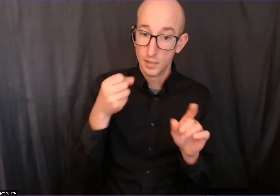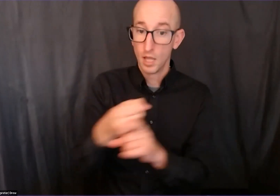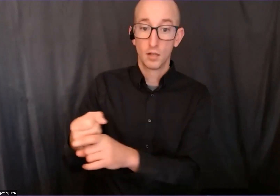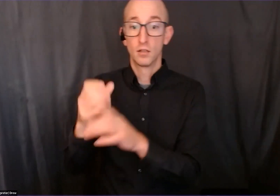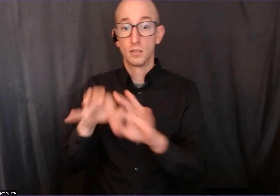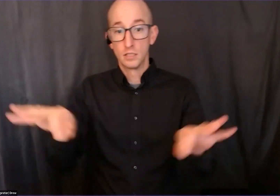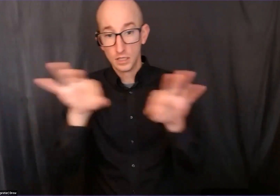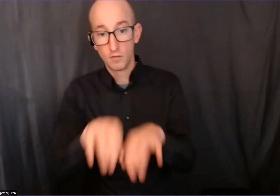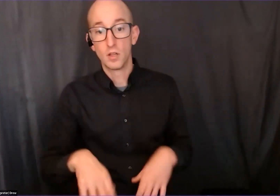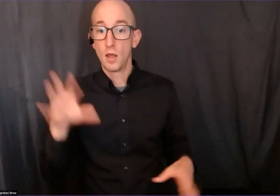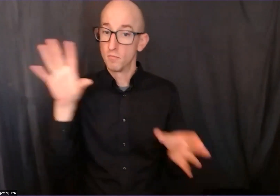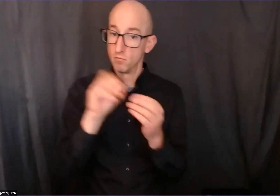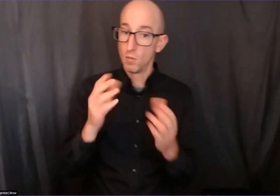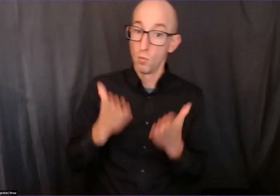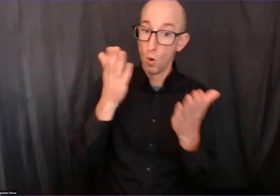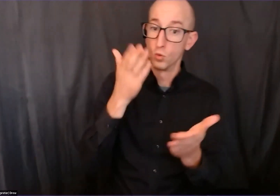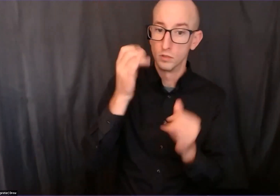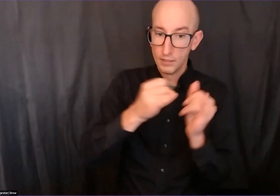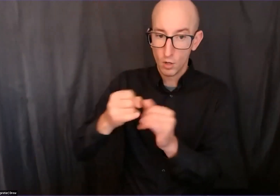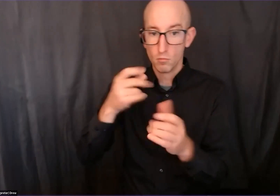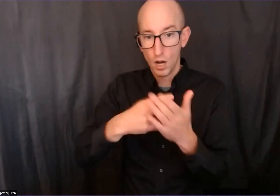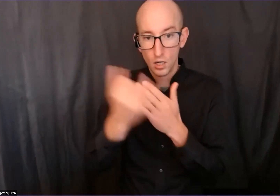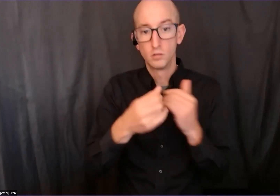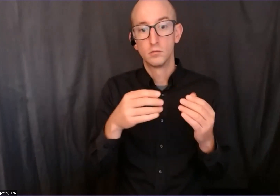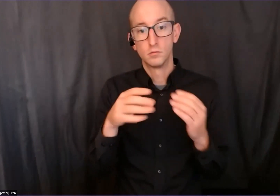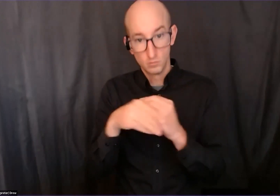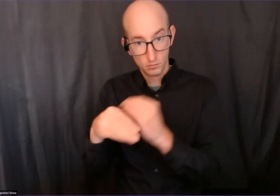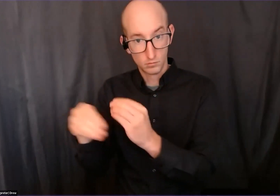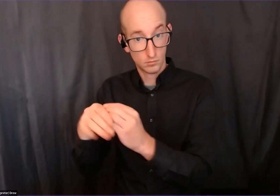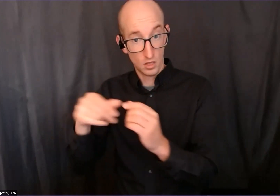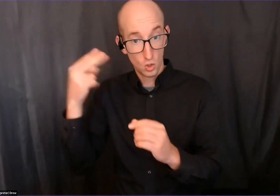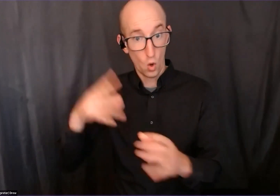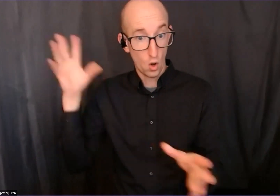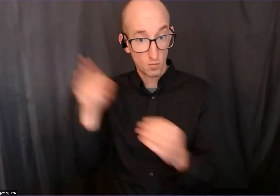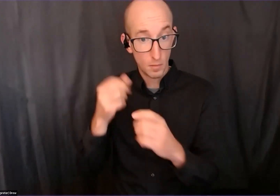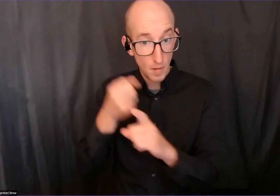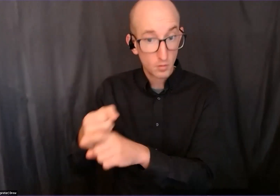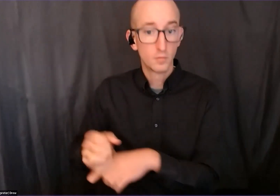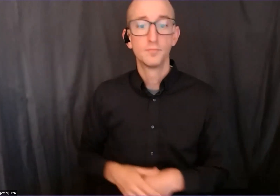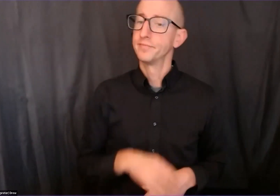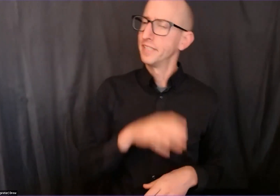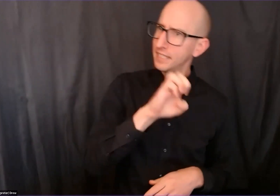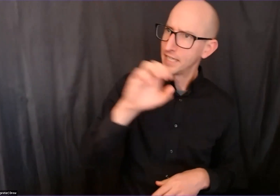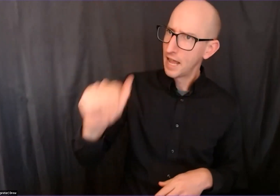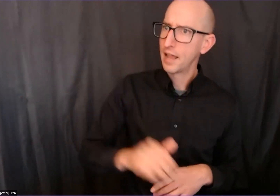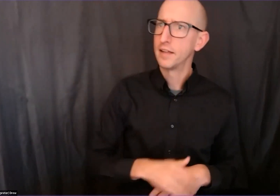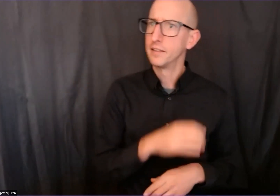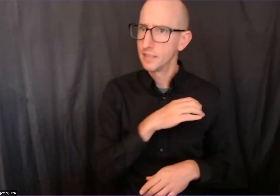capacity of those new technologies to do the work of their predecessor diesel counterparts.